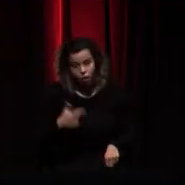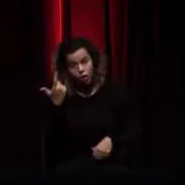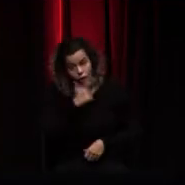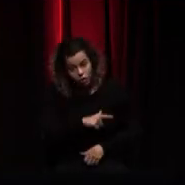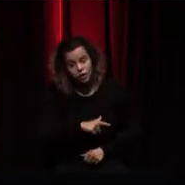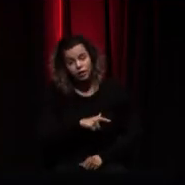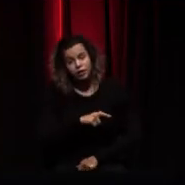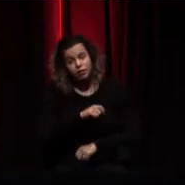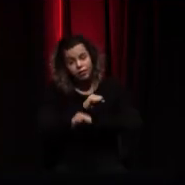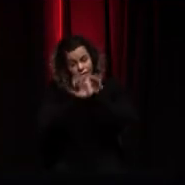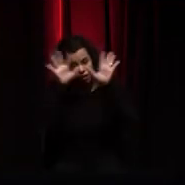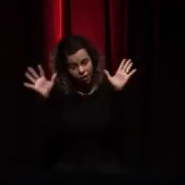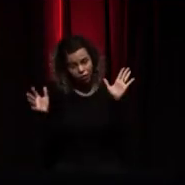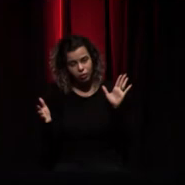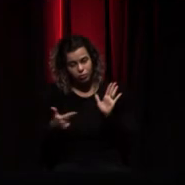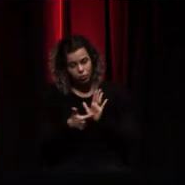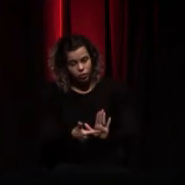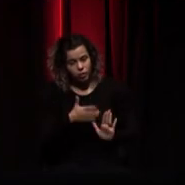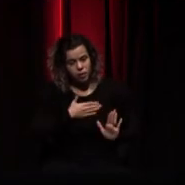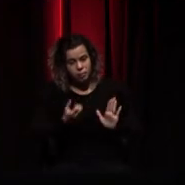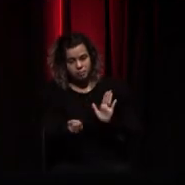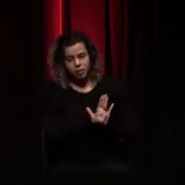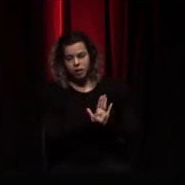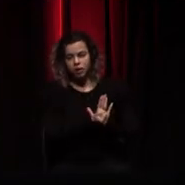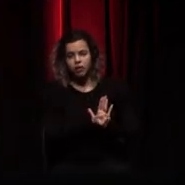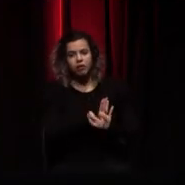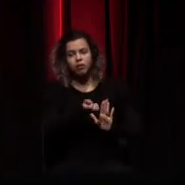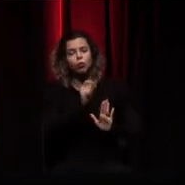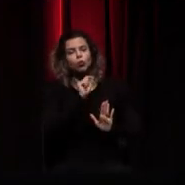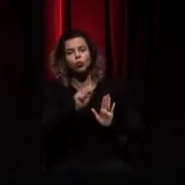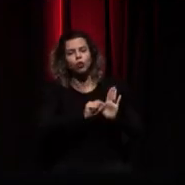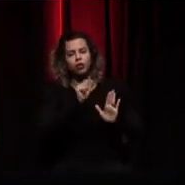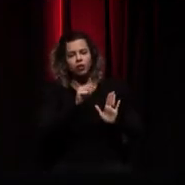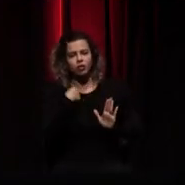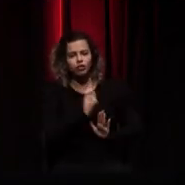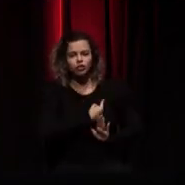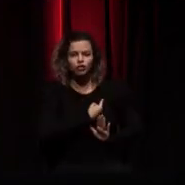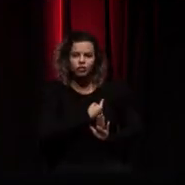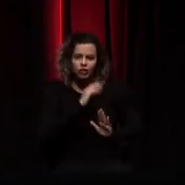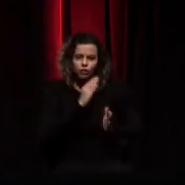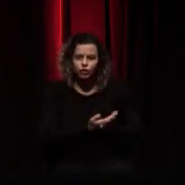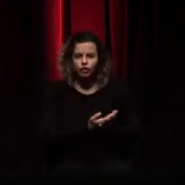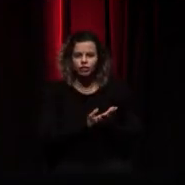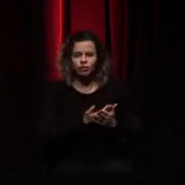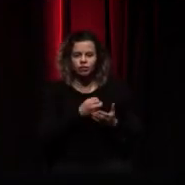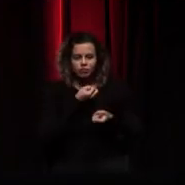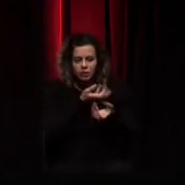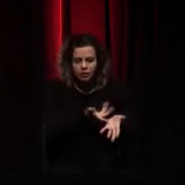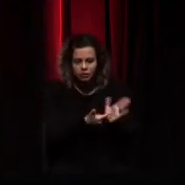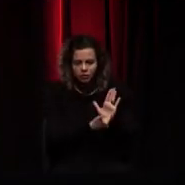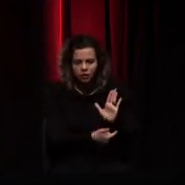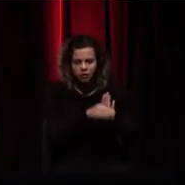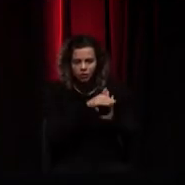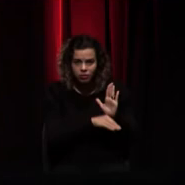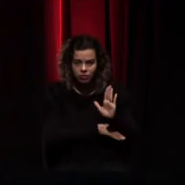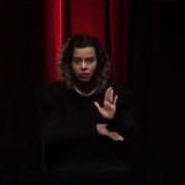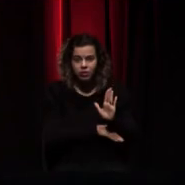you know who you are and you are able to say it, you are able to do journalism and be relevant